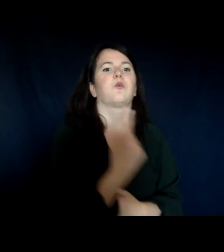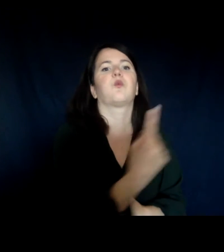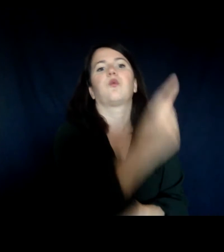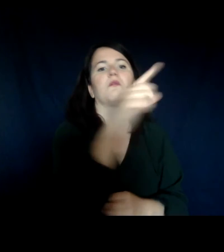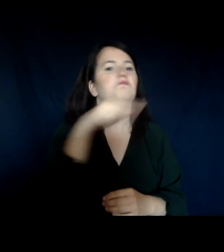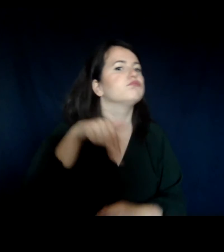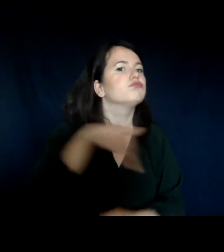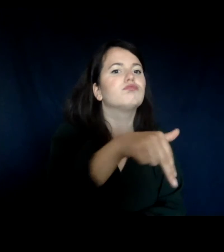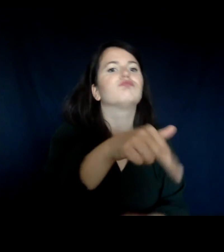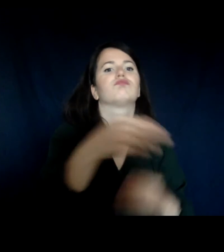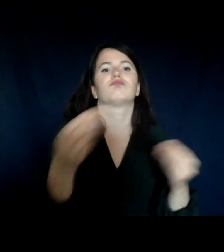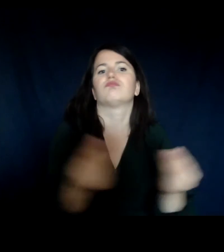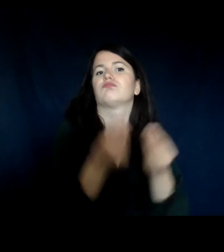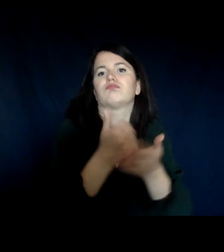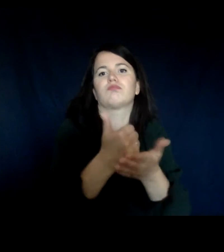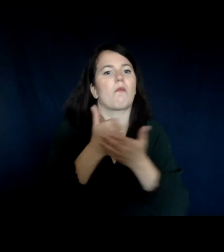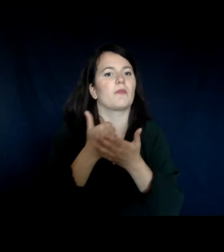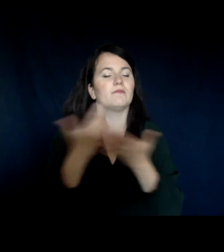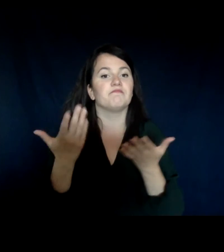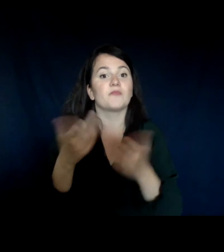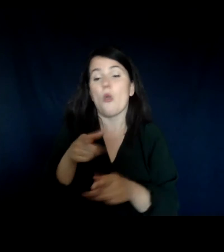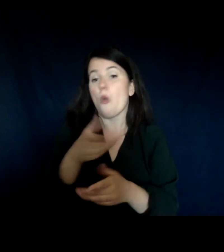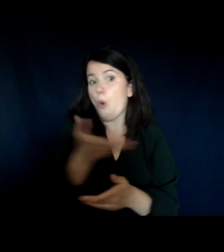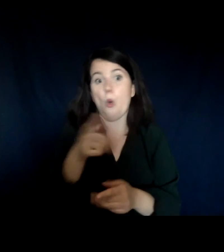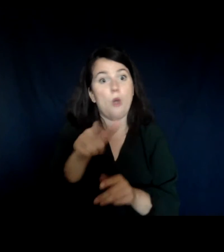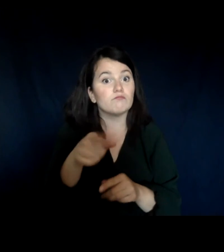people are sick and so on. Horrible stories.